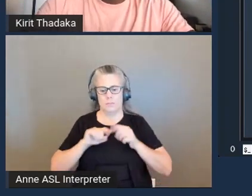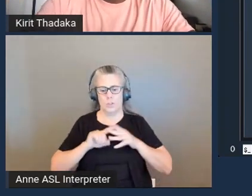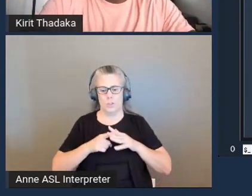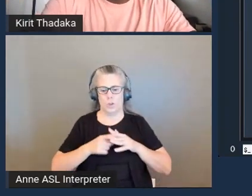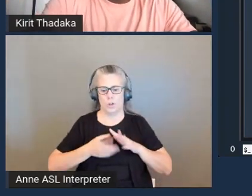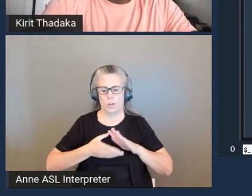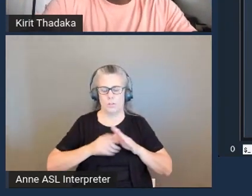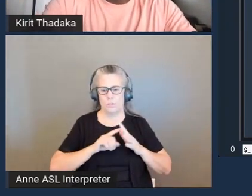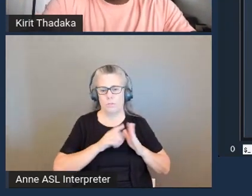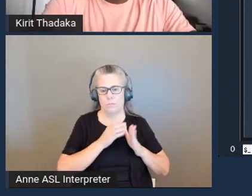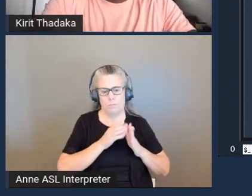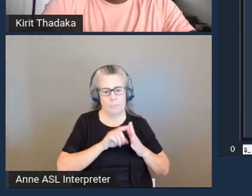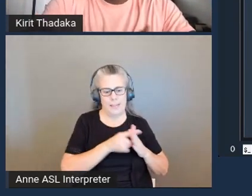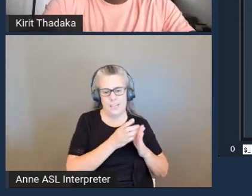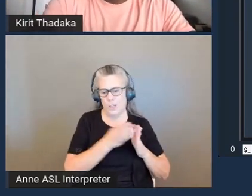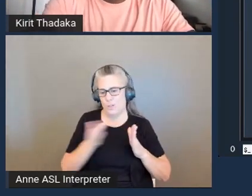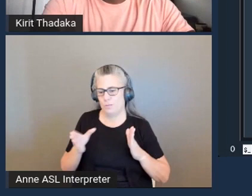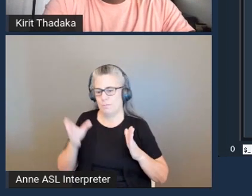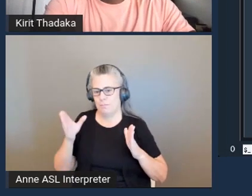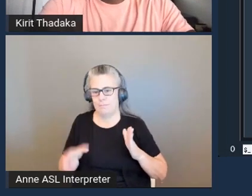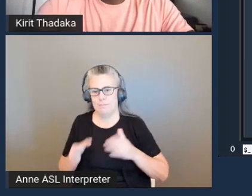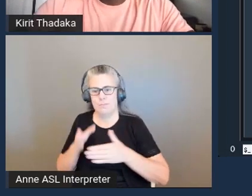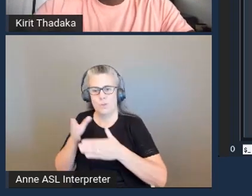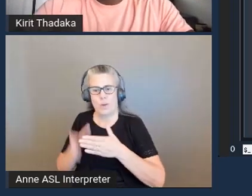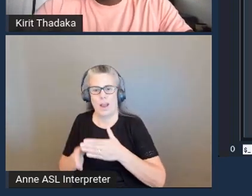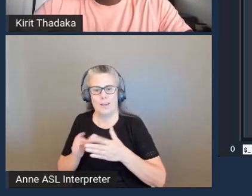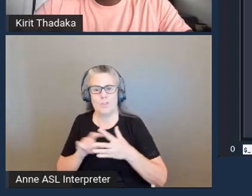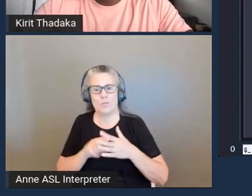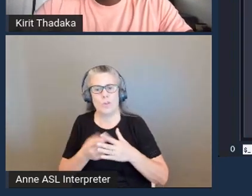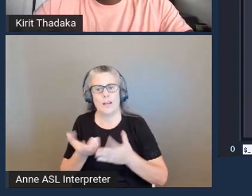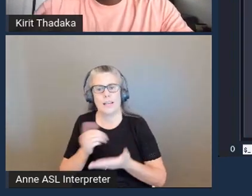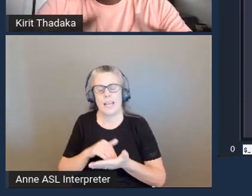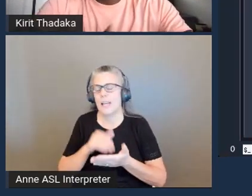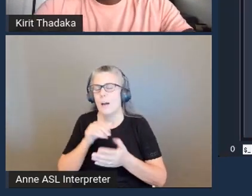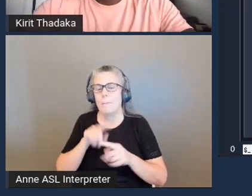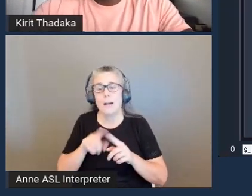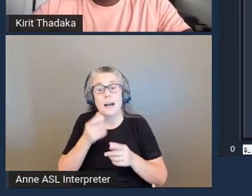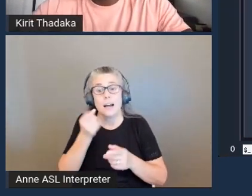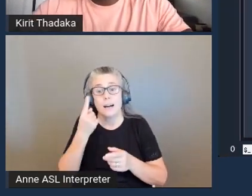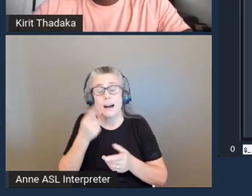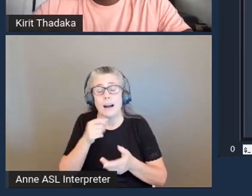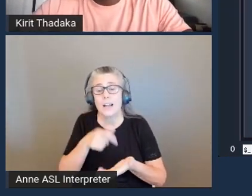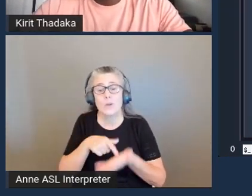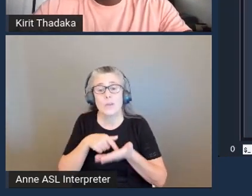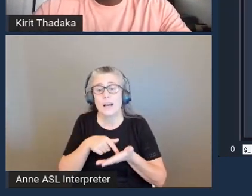I don't have to go back in and run steps one through eight to see how everything works together.